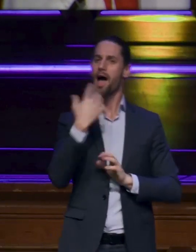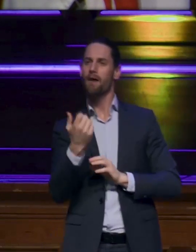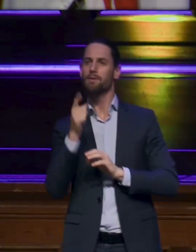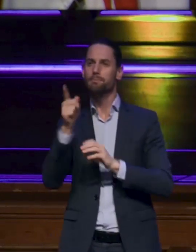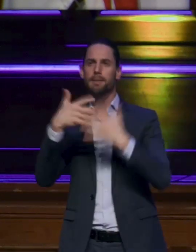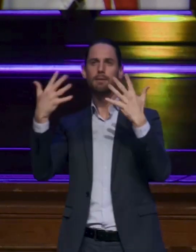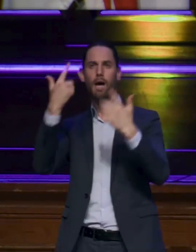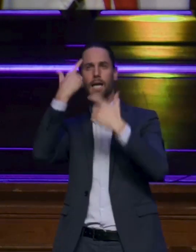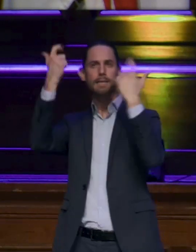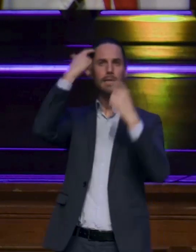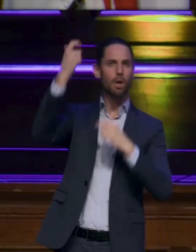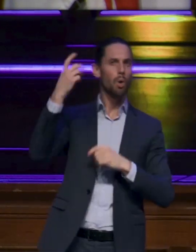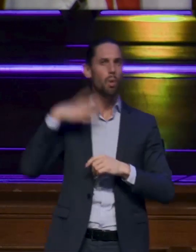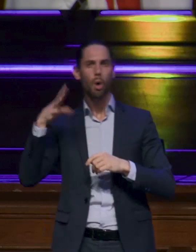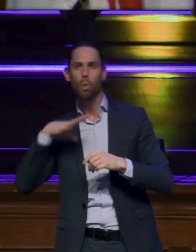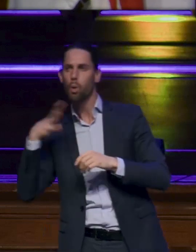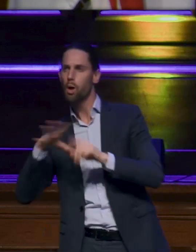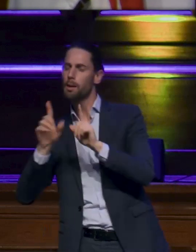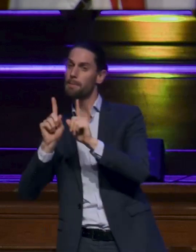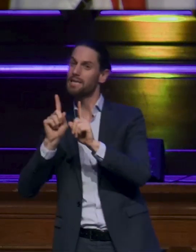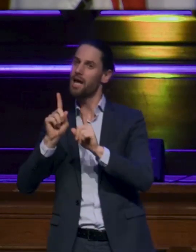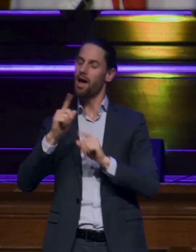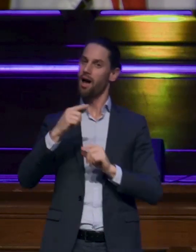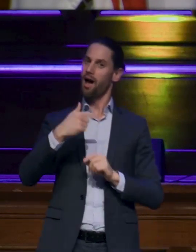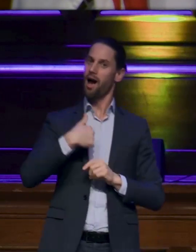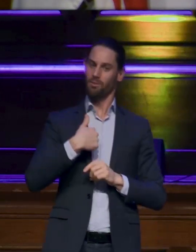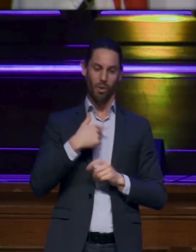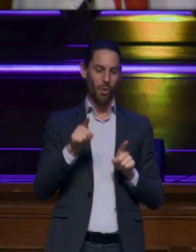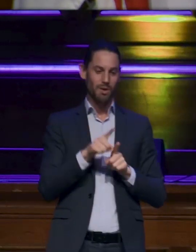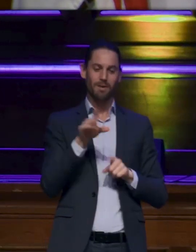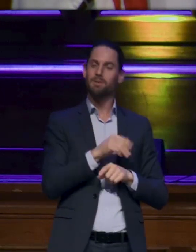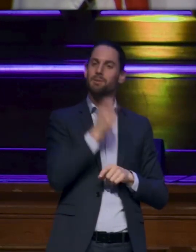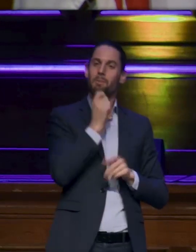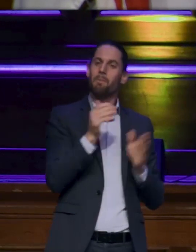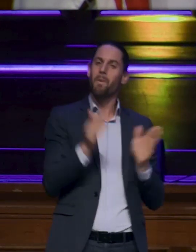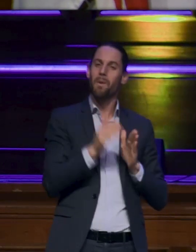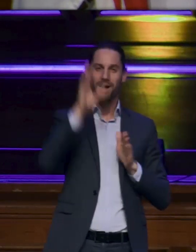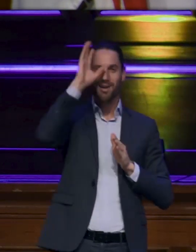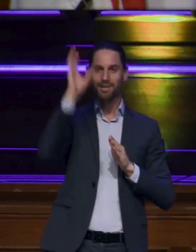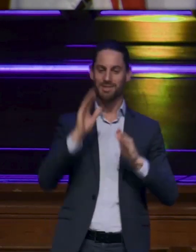this role I also come from a small town called morons Ville and it's probably